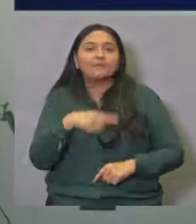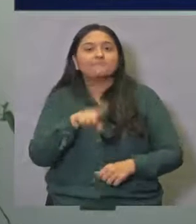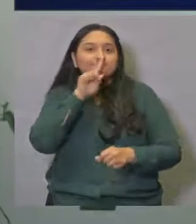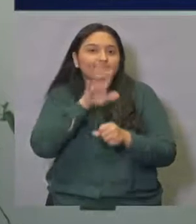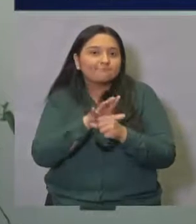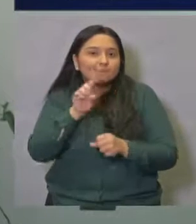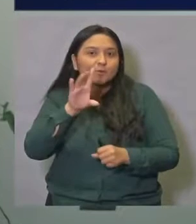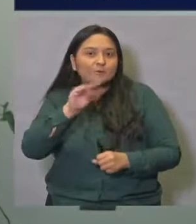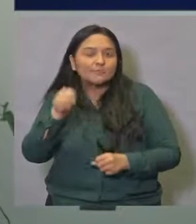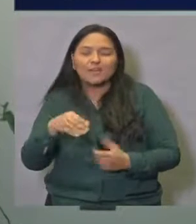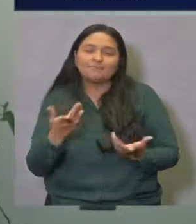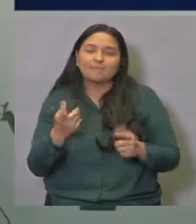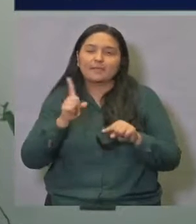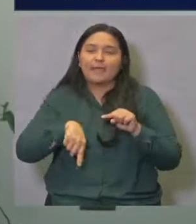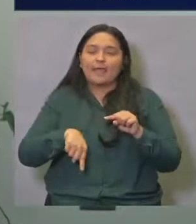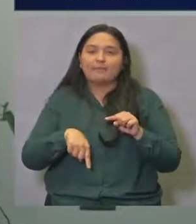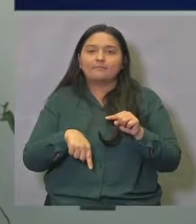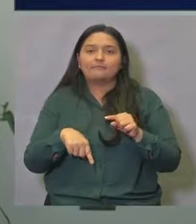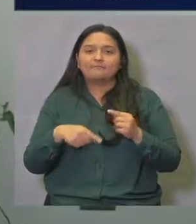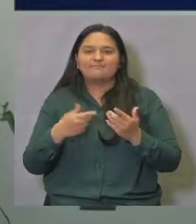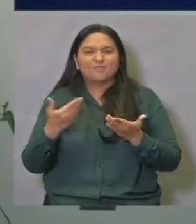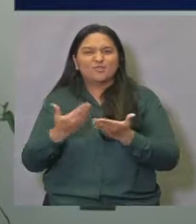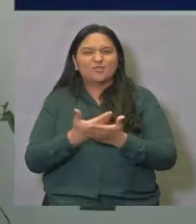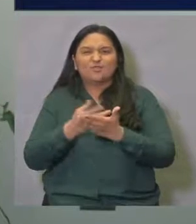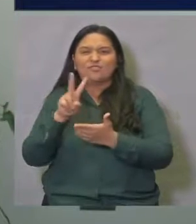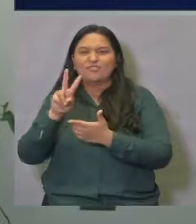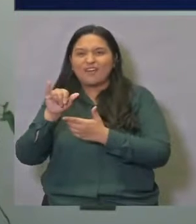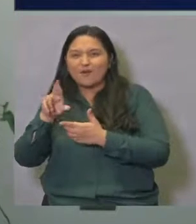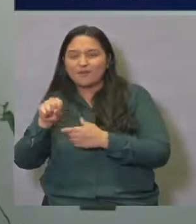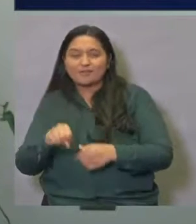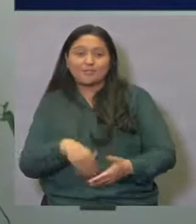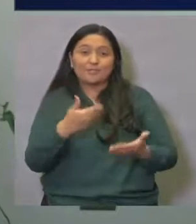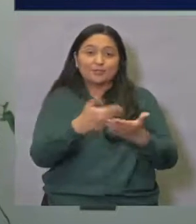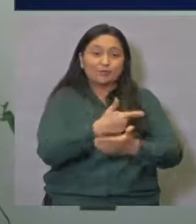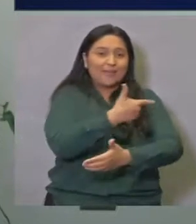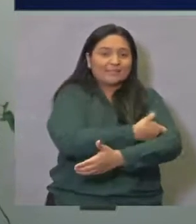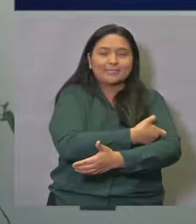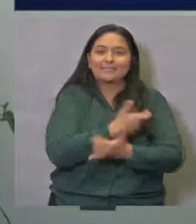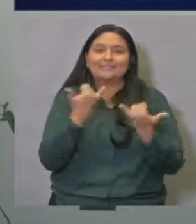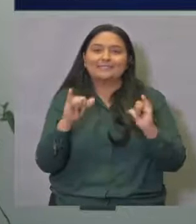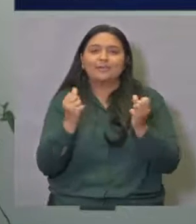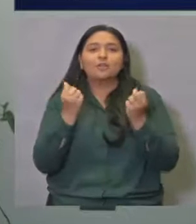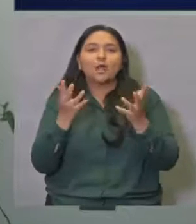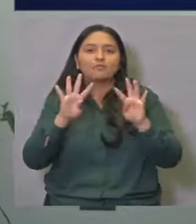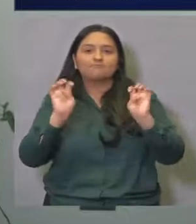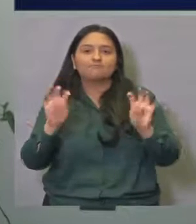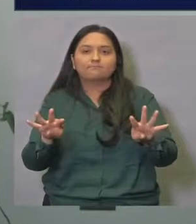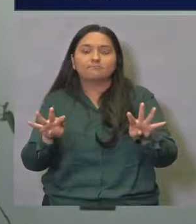HELPFUL FOR ME TO SPEAK WITH 100% CERTAINTY WH H A NEW VIRUS